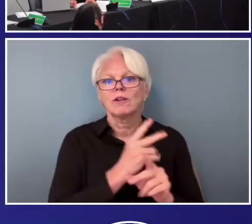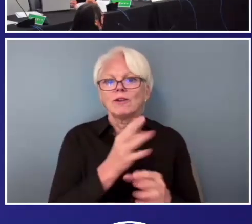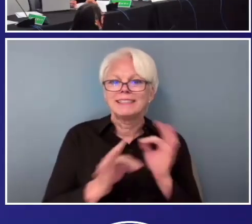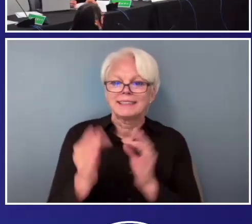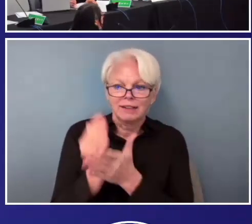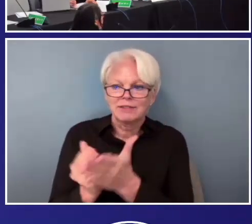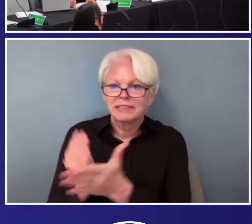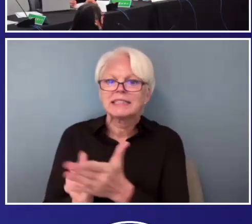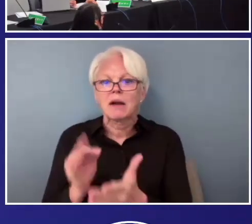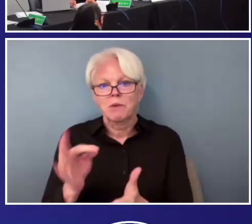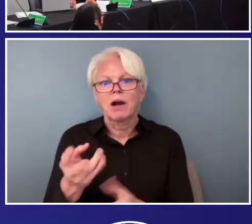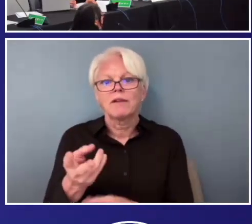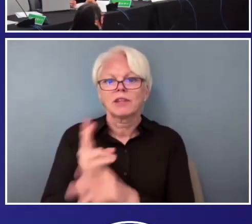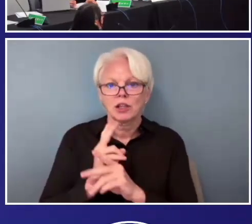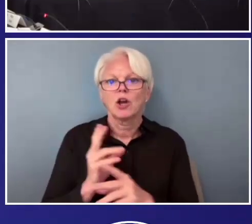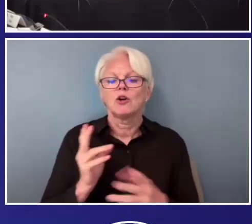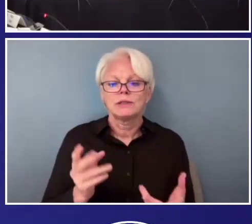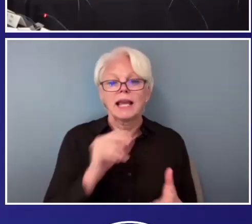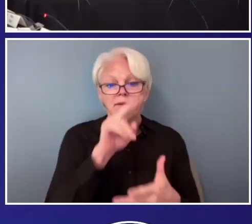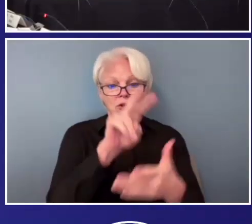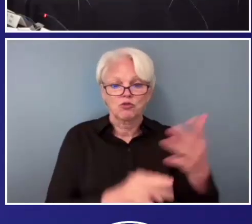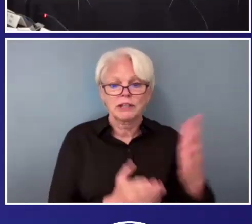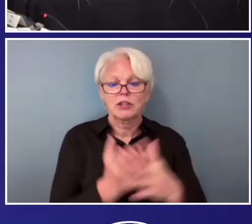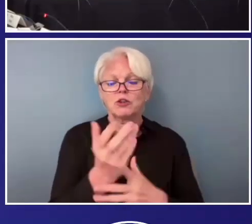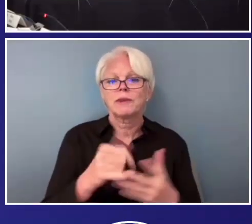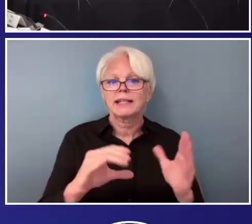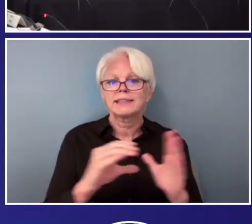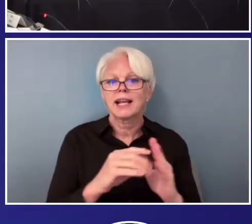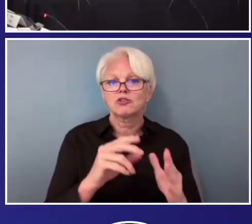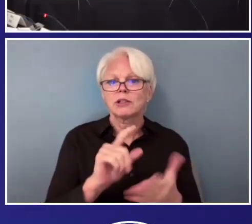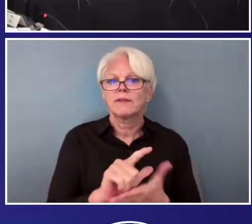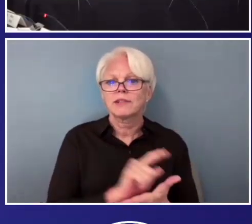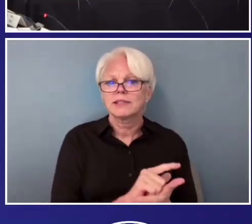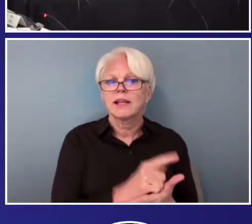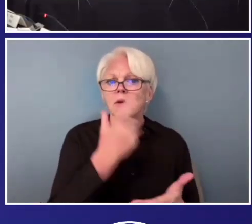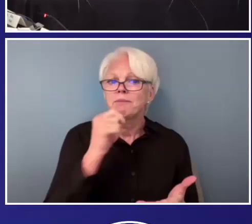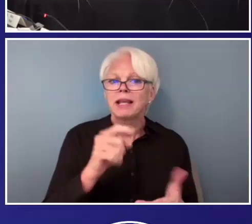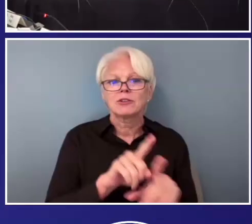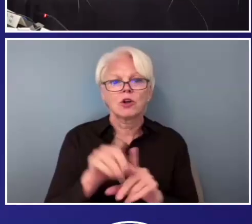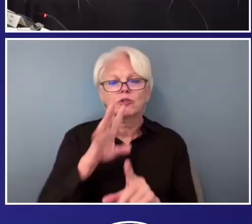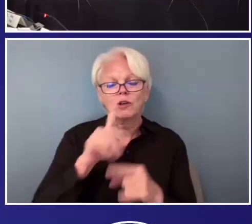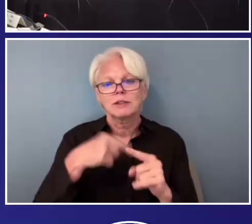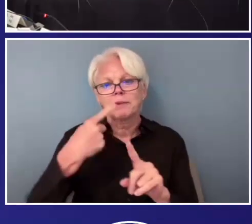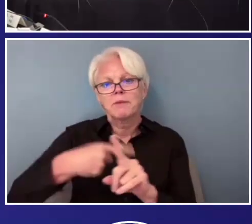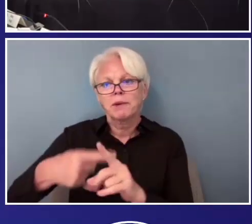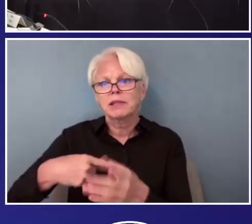If you read through that section of the statute, because it also refers to monthly payments, which specifically refers to